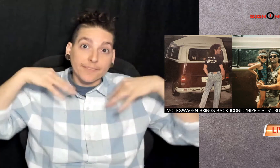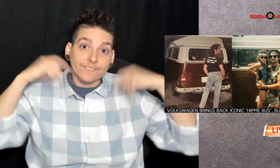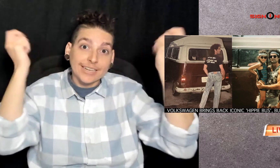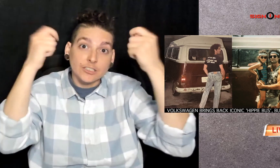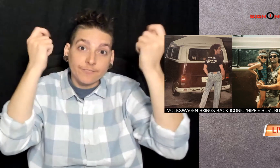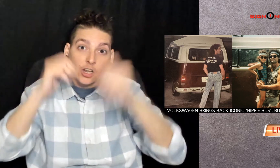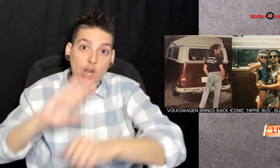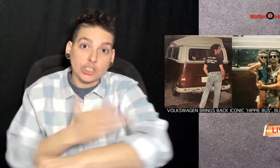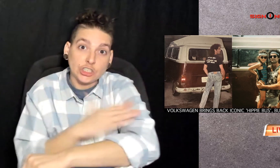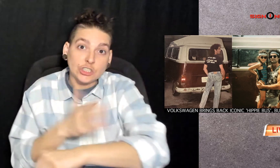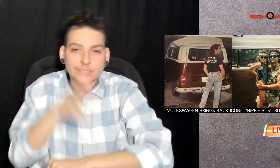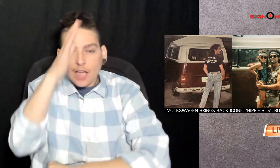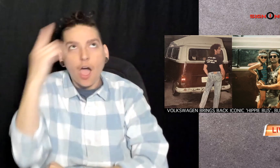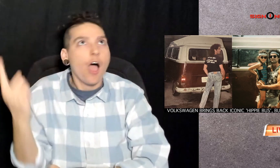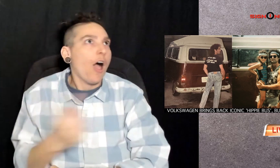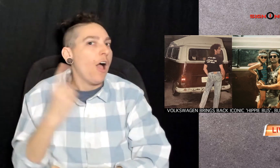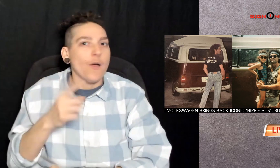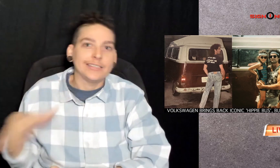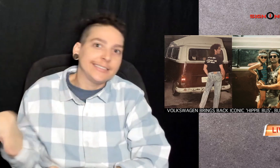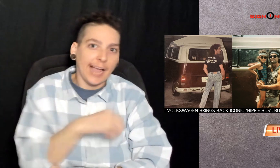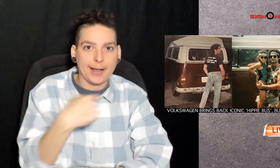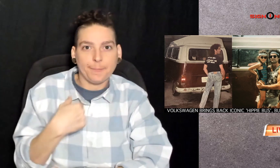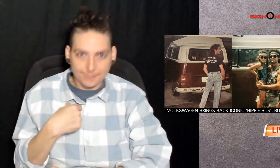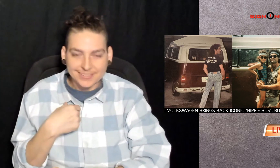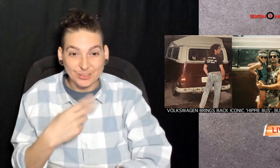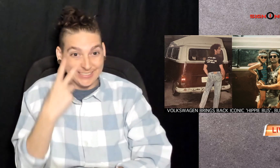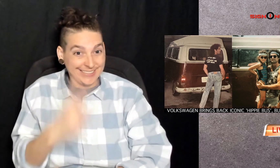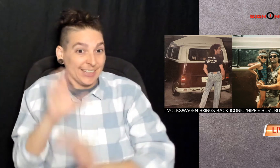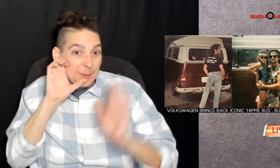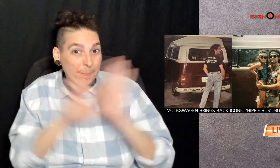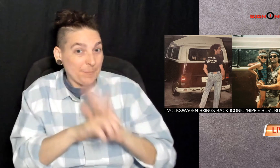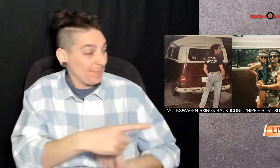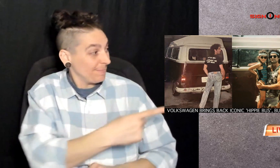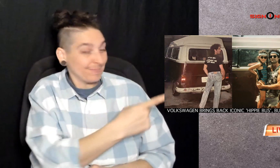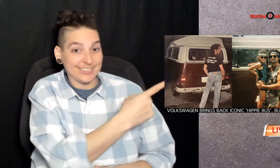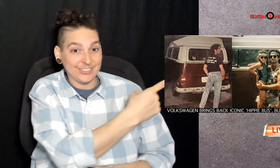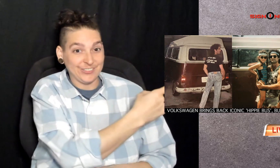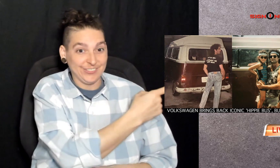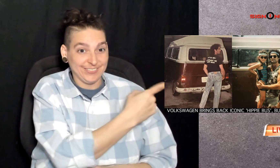bus we went to hippie festivals and concerts and my dad would always take me see that picture